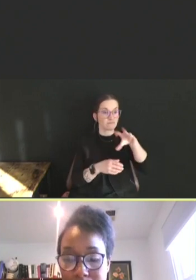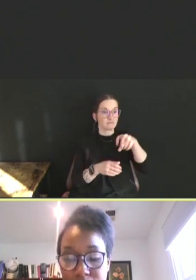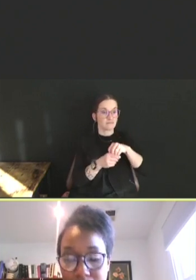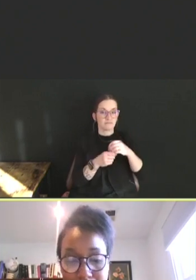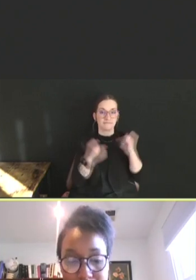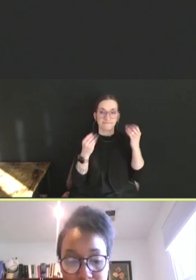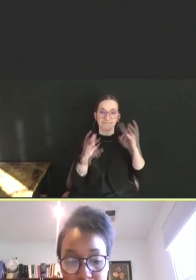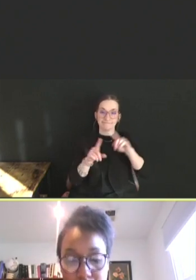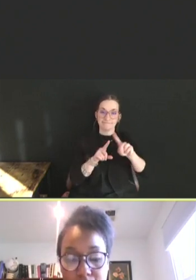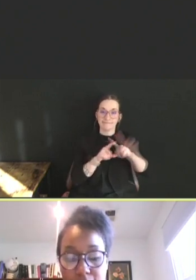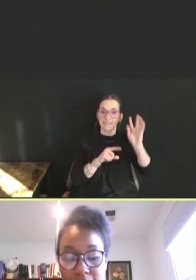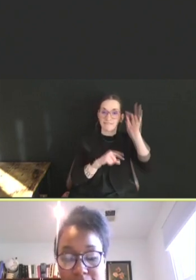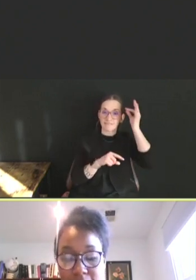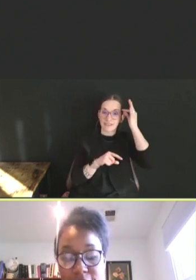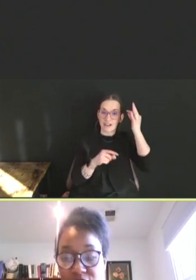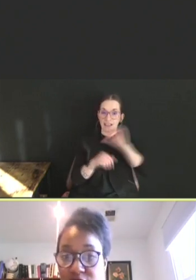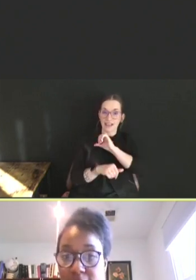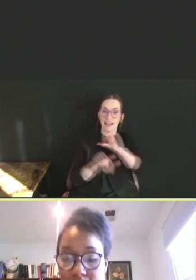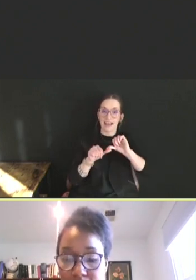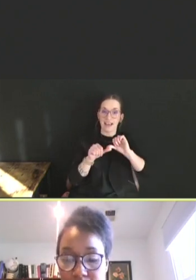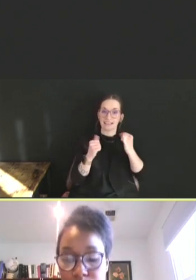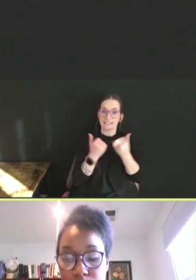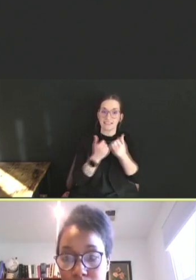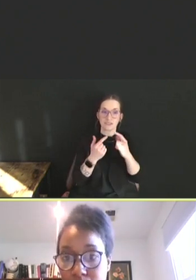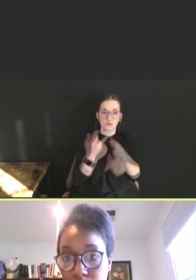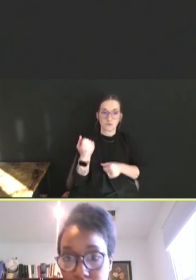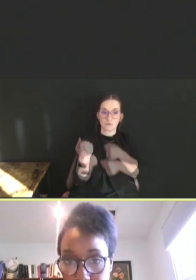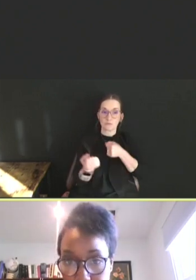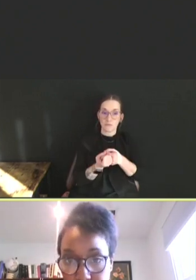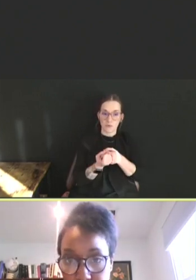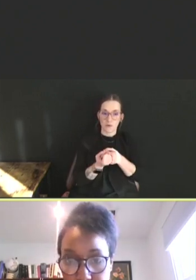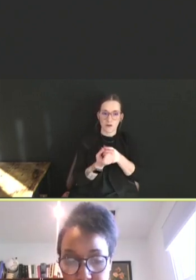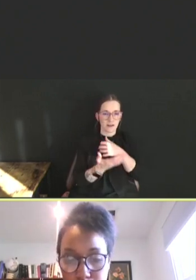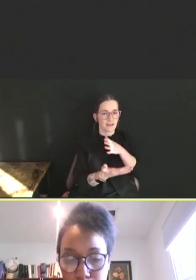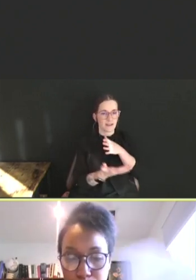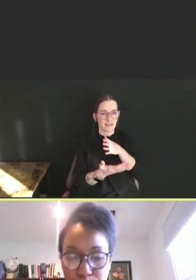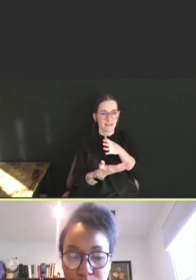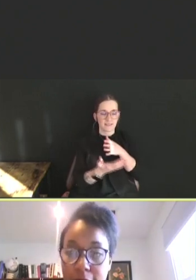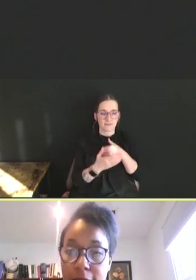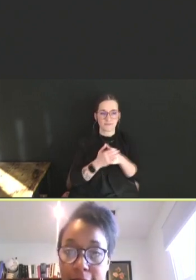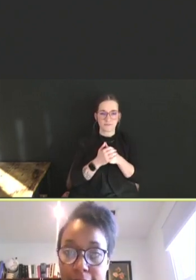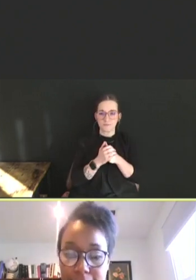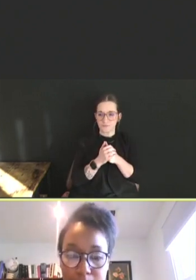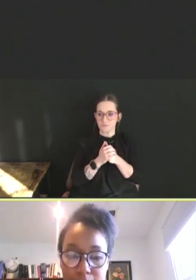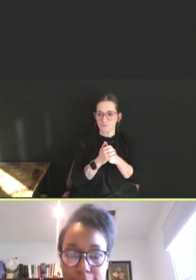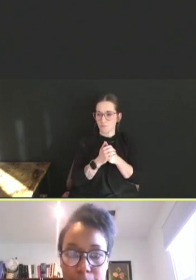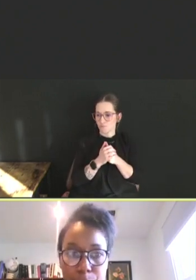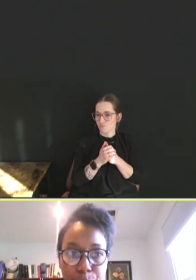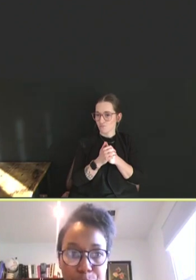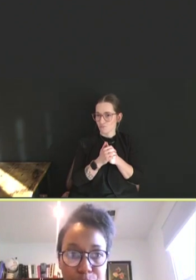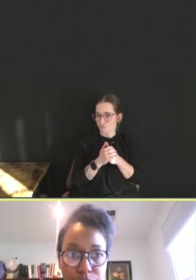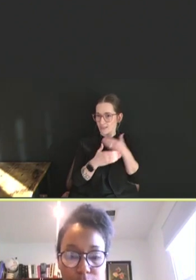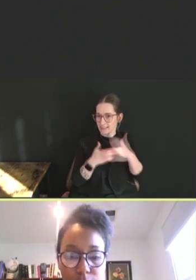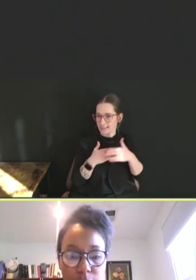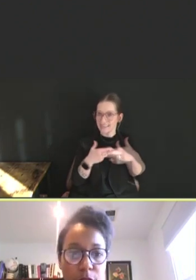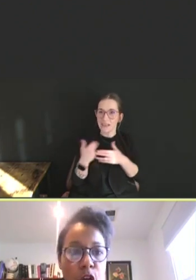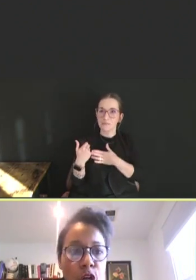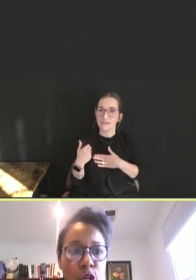of vaccines against infectious diseases of public health significance. Next slide, please.